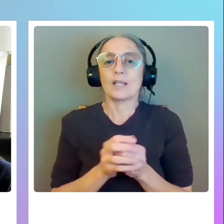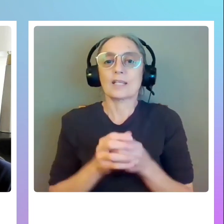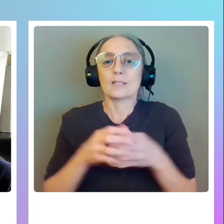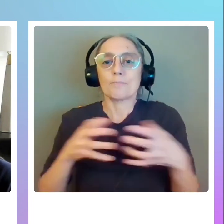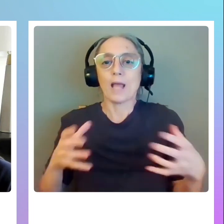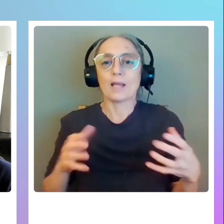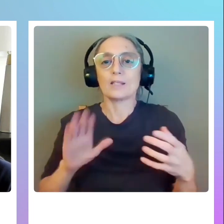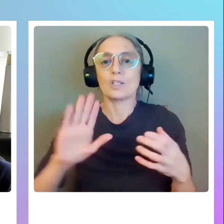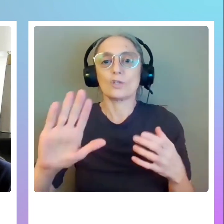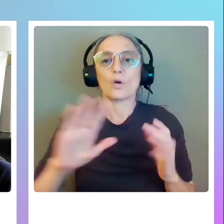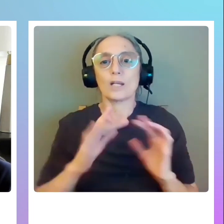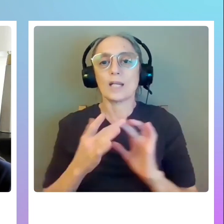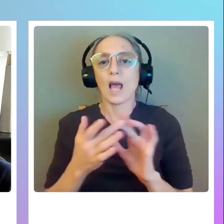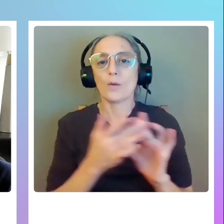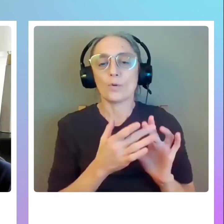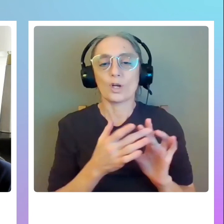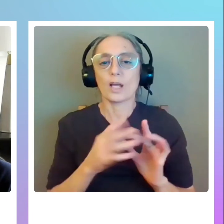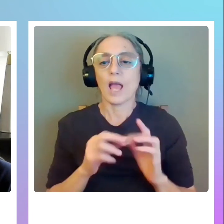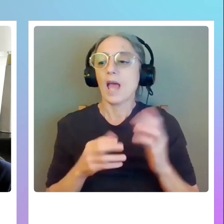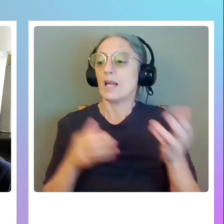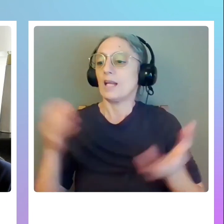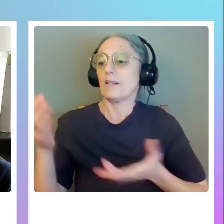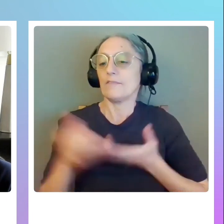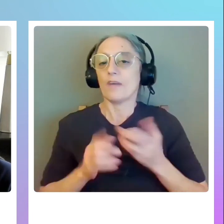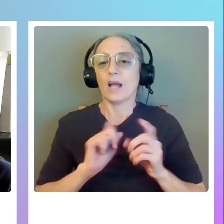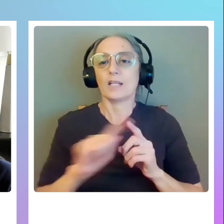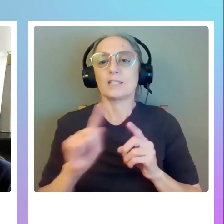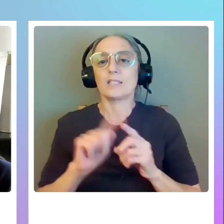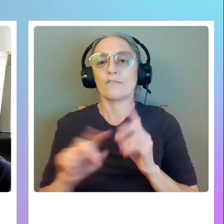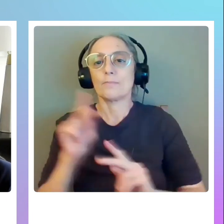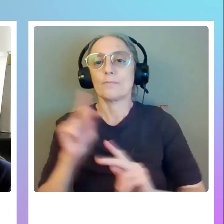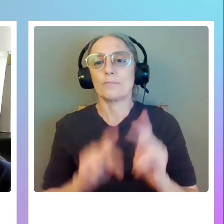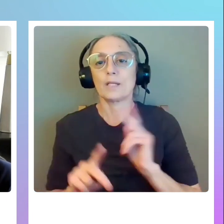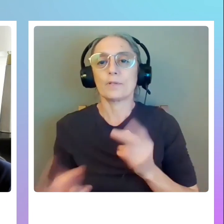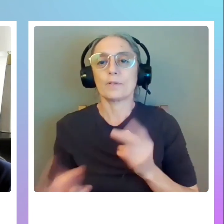and inviting different people into your research practice.